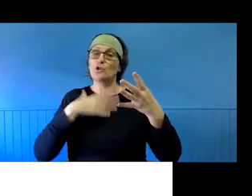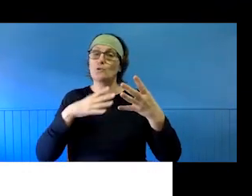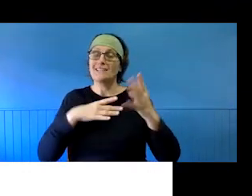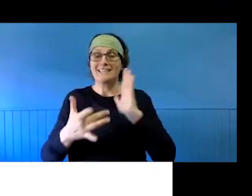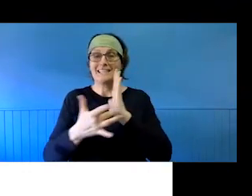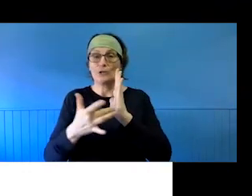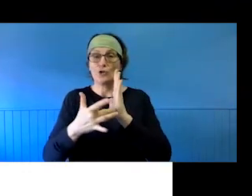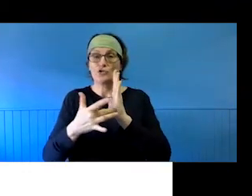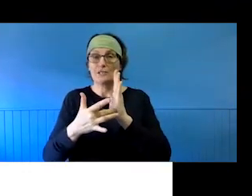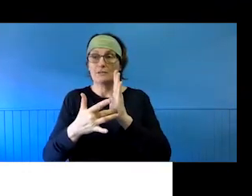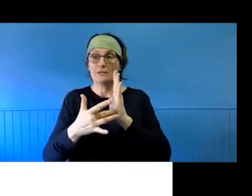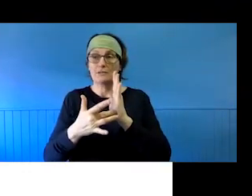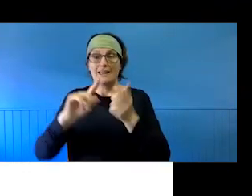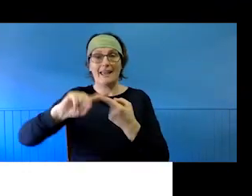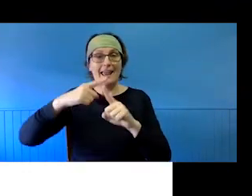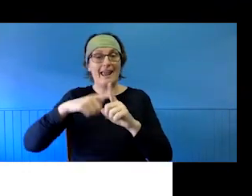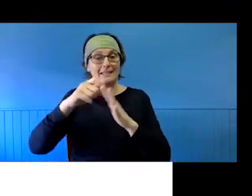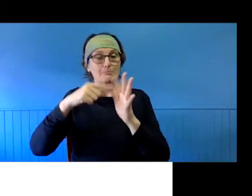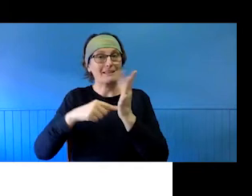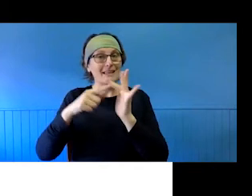know what they need to have as the end product because if they're